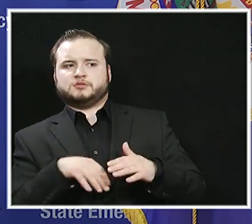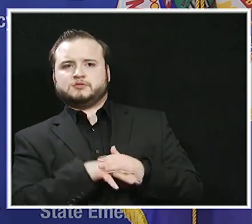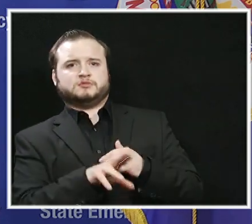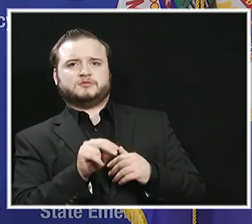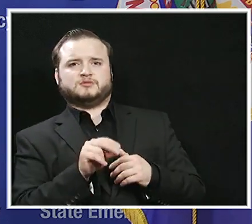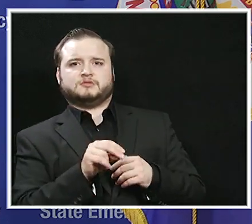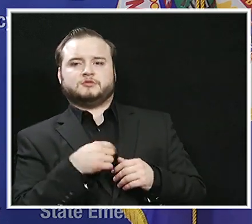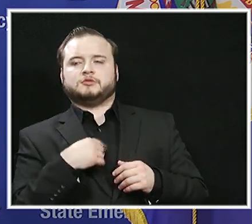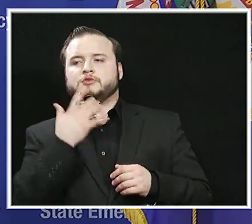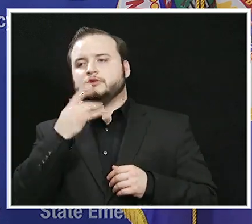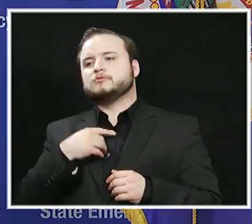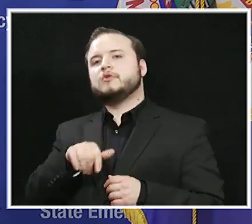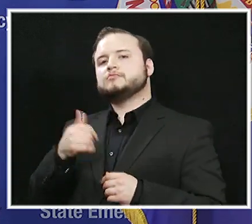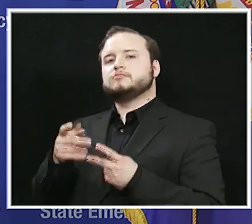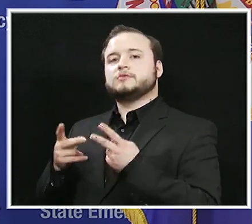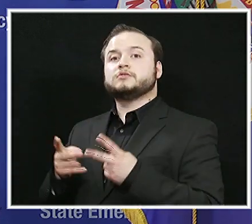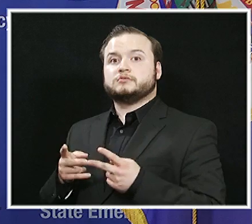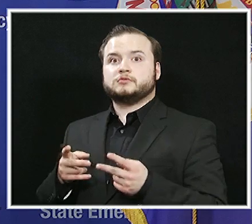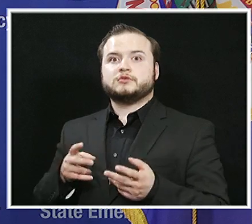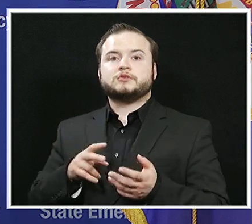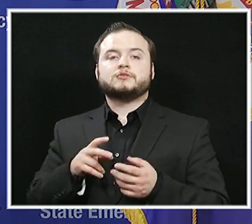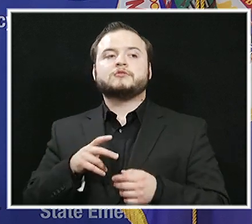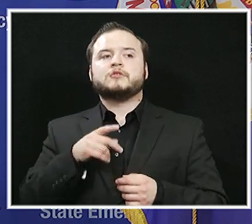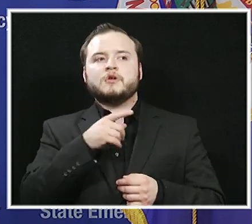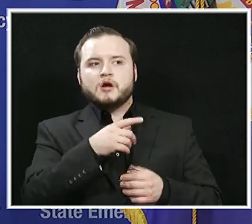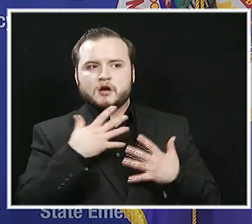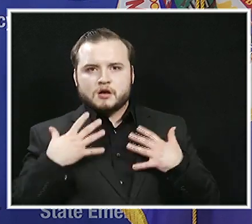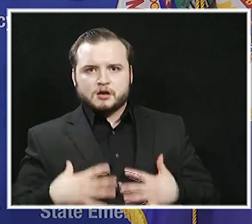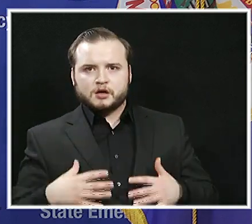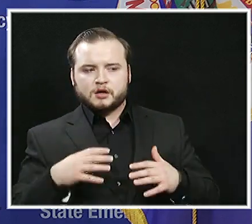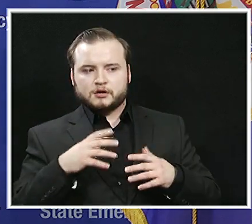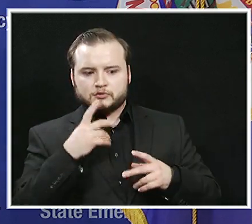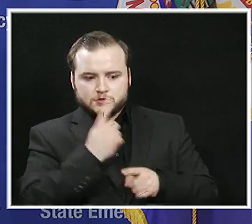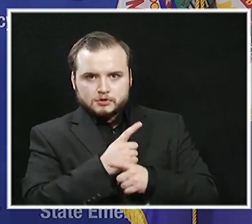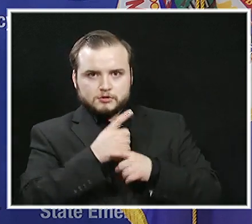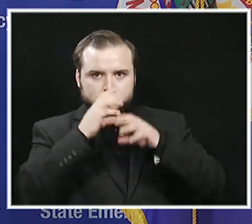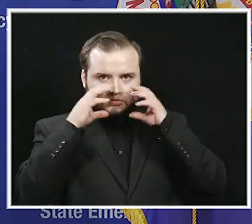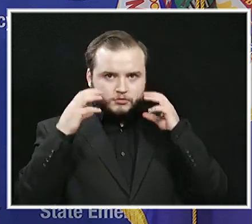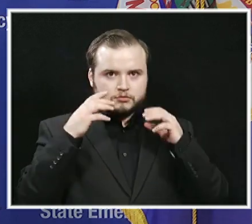their health and safety I think the marketplace is going to do a really good job ensuring that the right